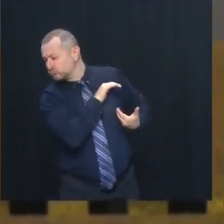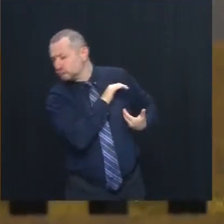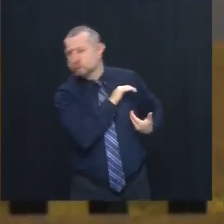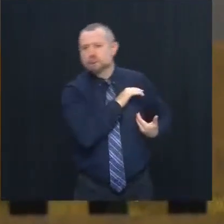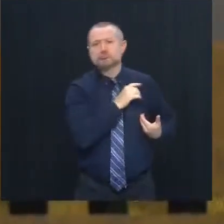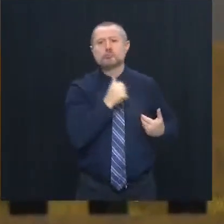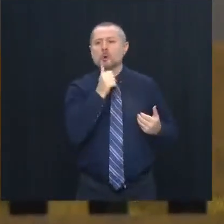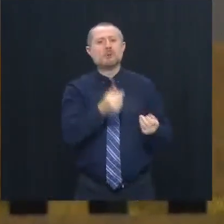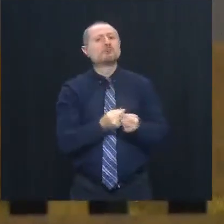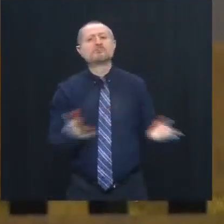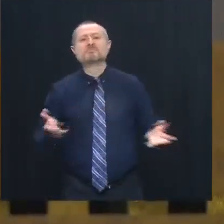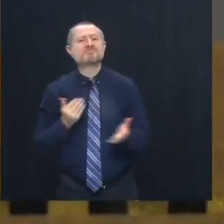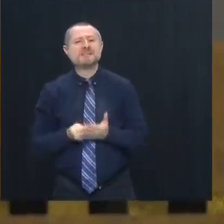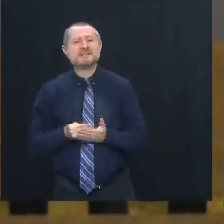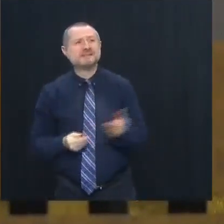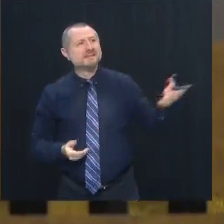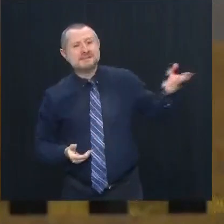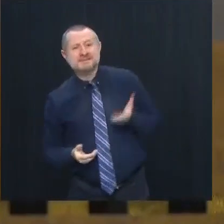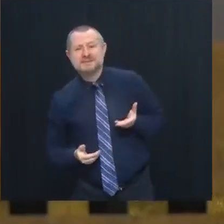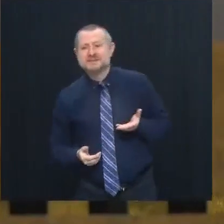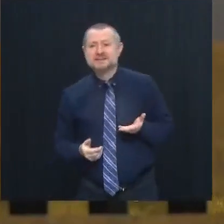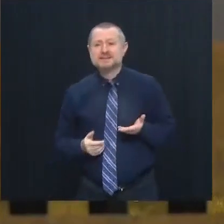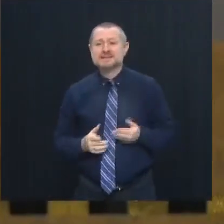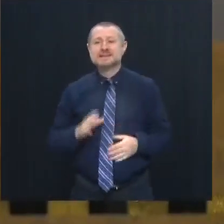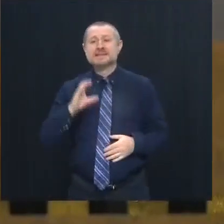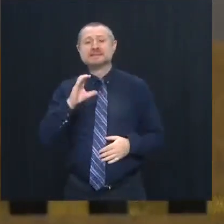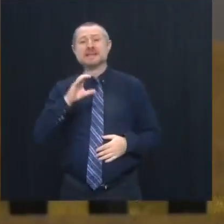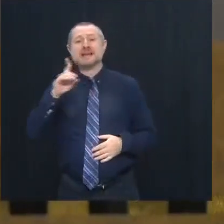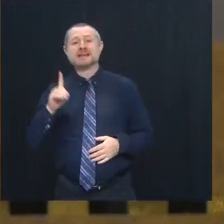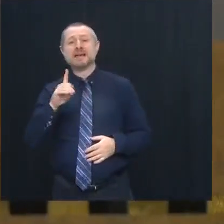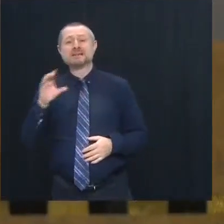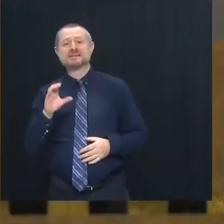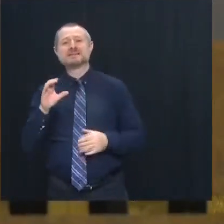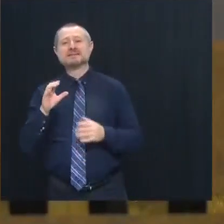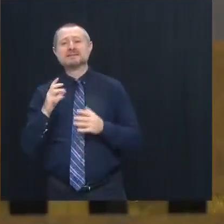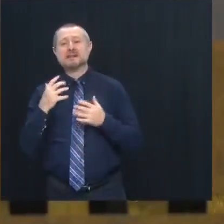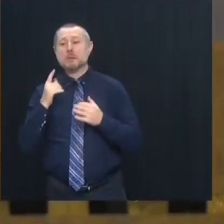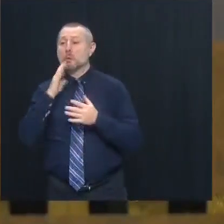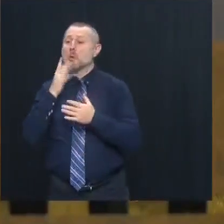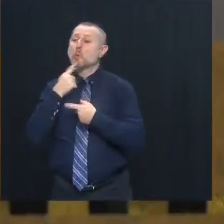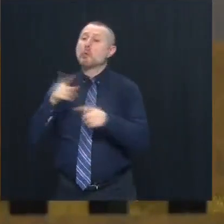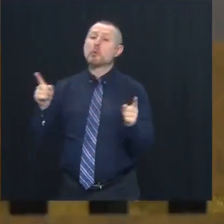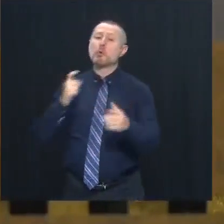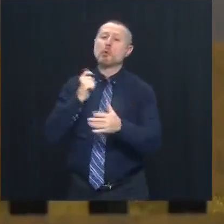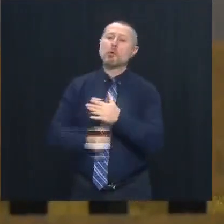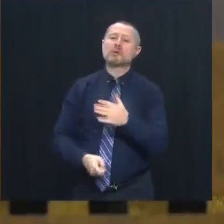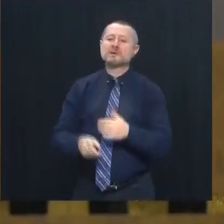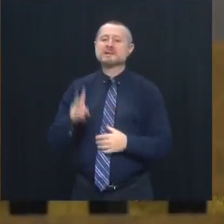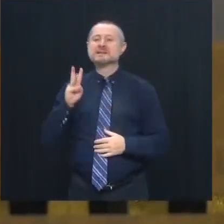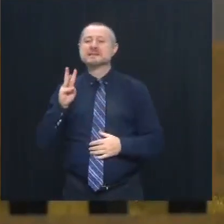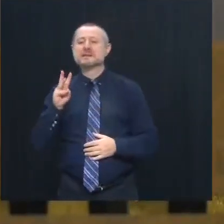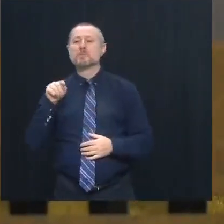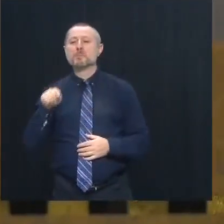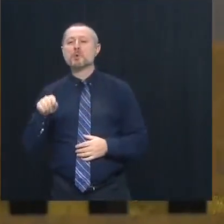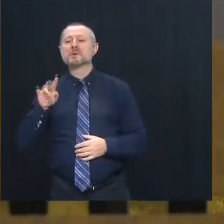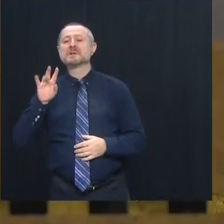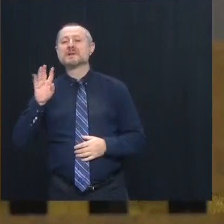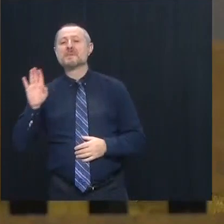THE FEDERAL GOVERNMENT HAS BEEN STARVING STATE AND LOCAL GOVERNMENT IS, AND THEY KNOW IT.